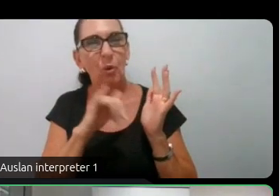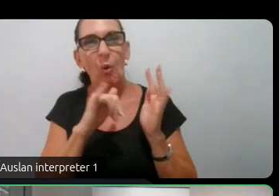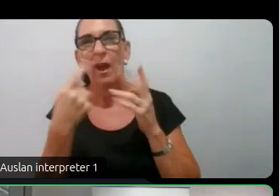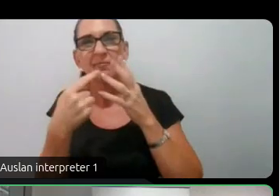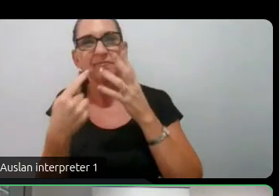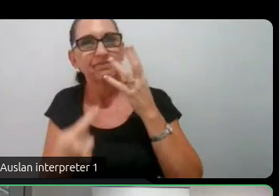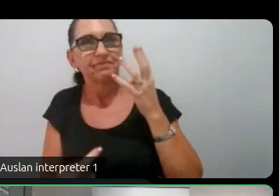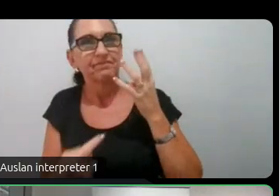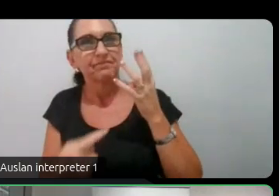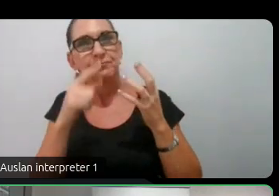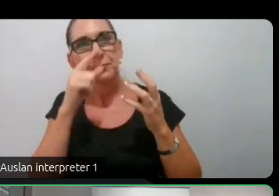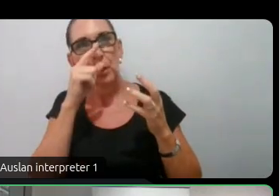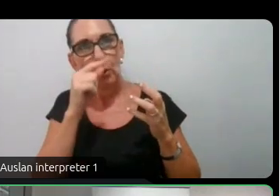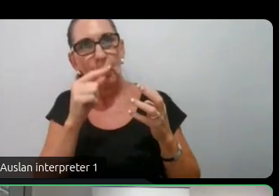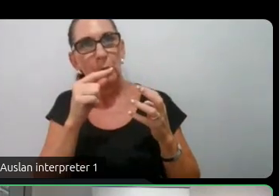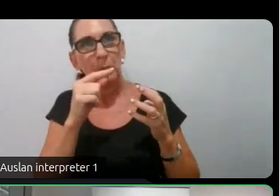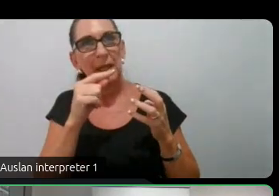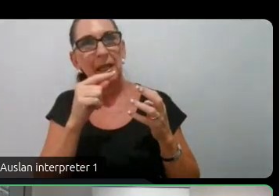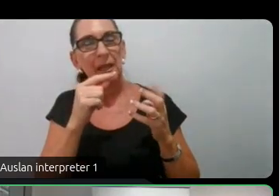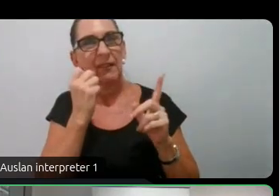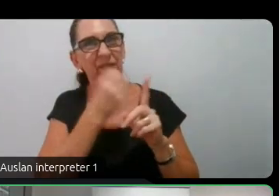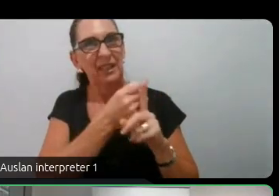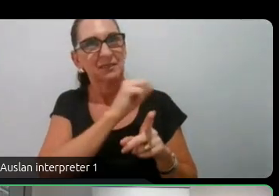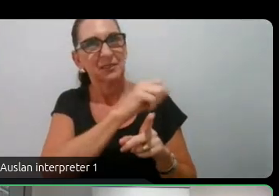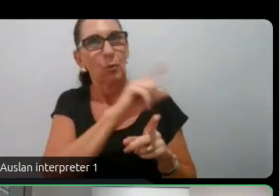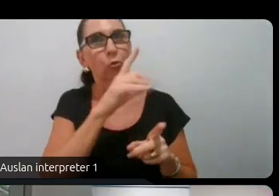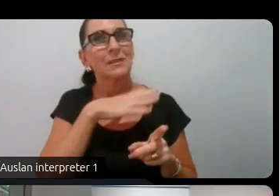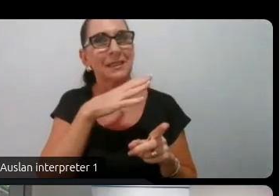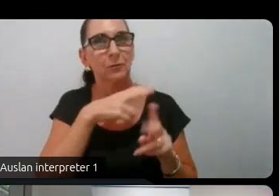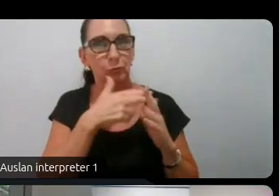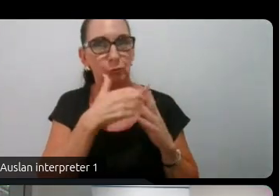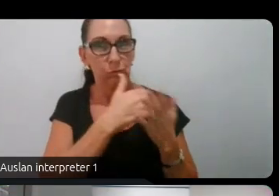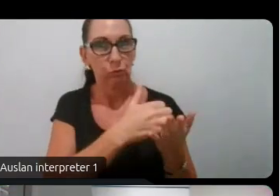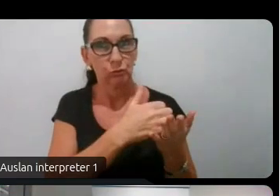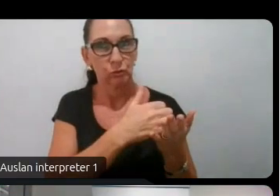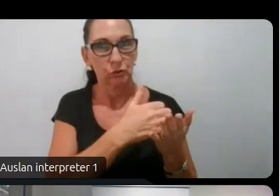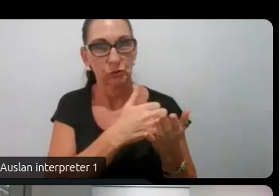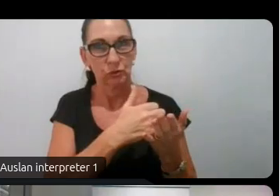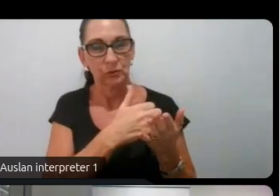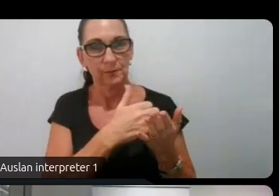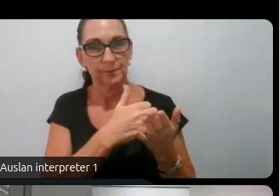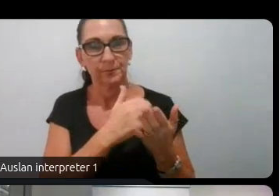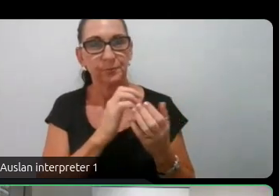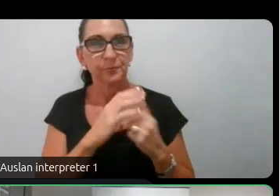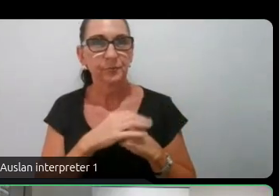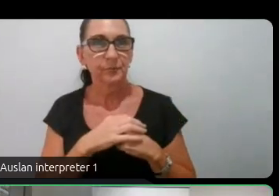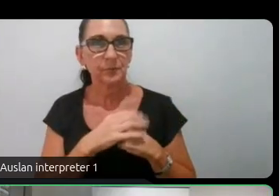um resulting in that uh support being needed. Um the only time where option two might be necessary